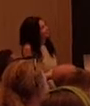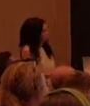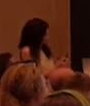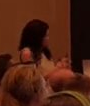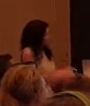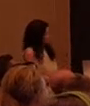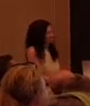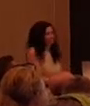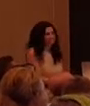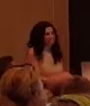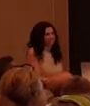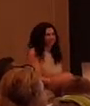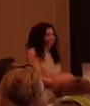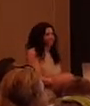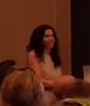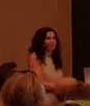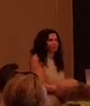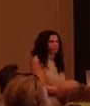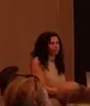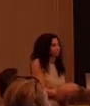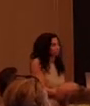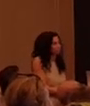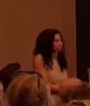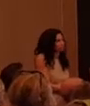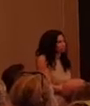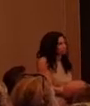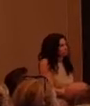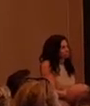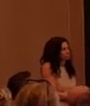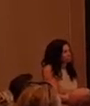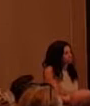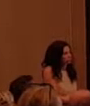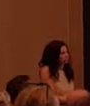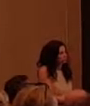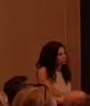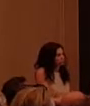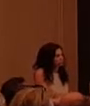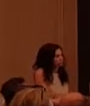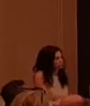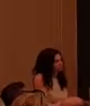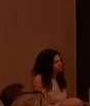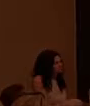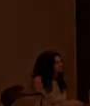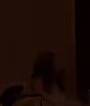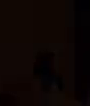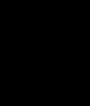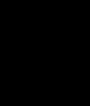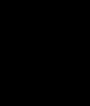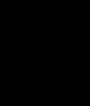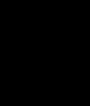We decided to make our own definition and present it at conferences.